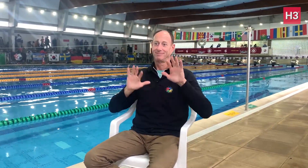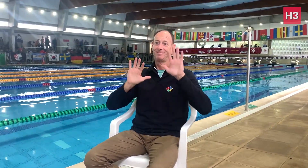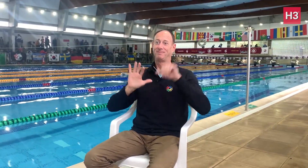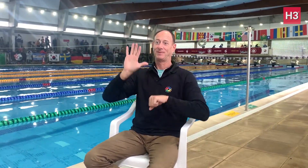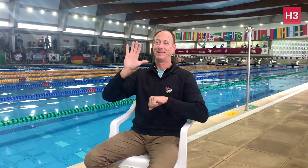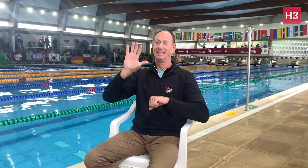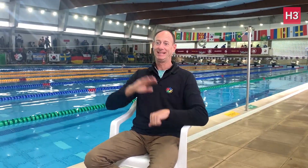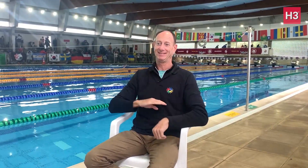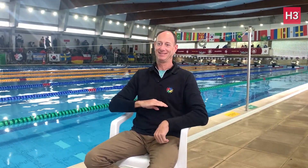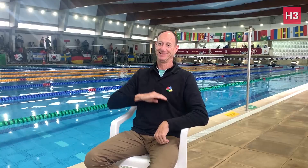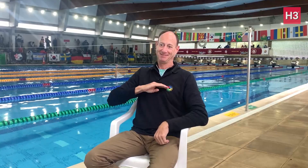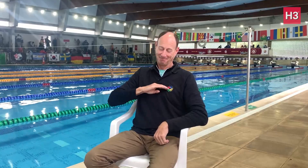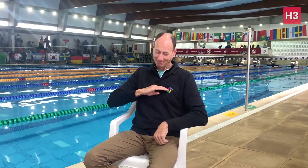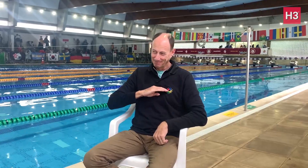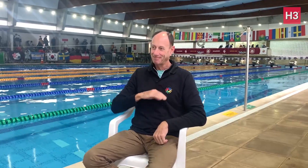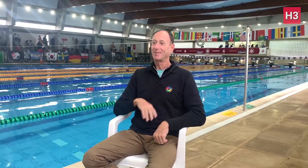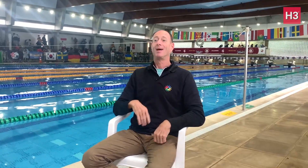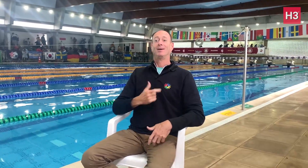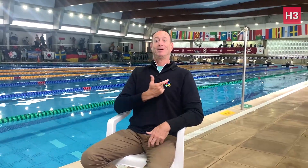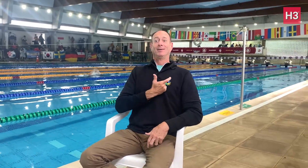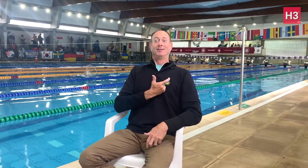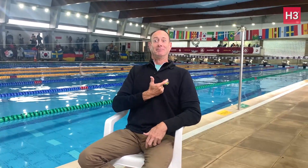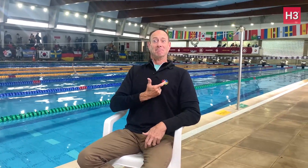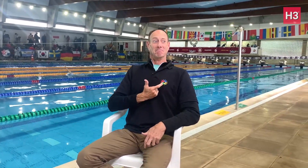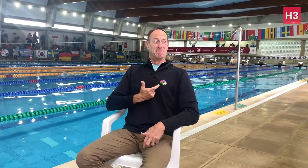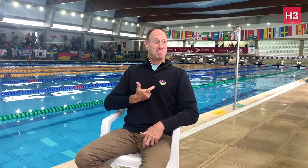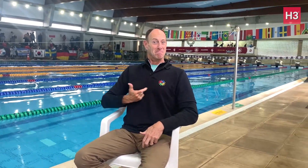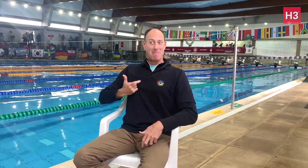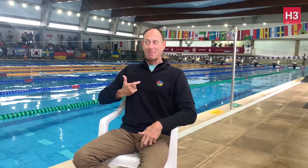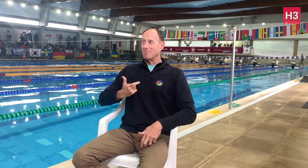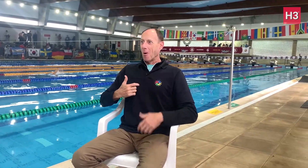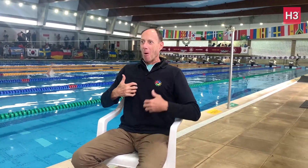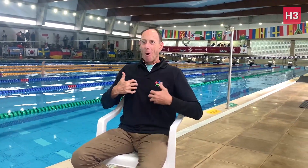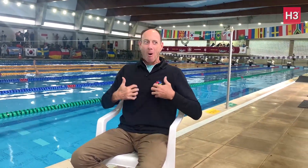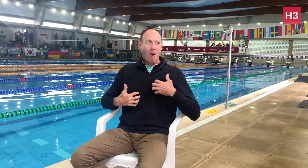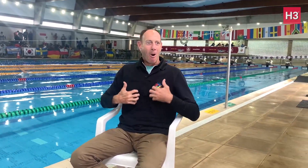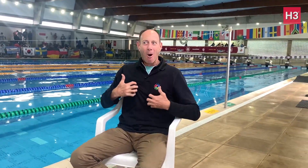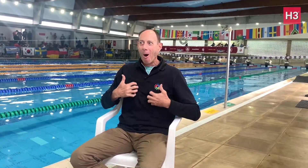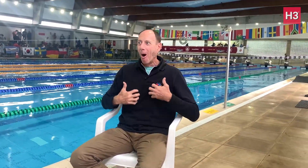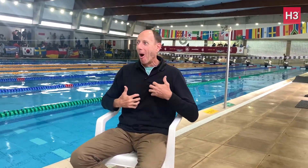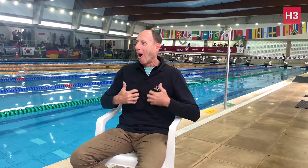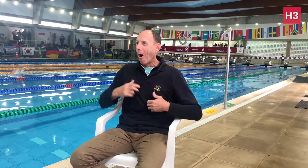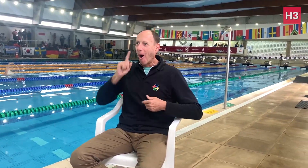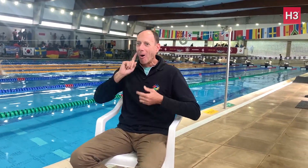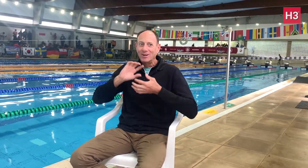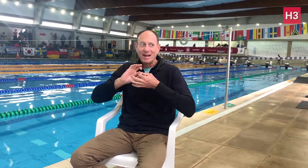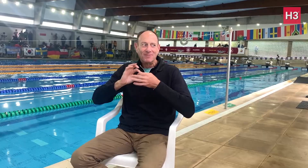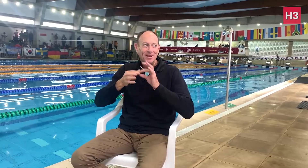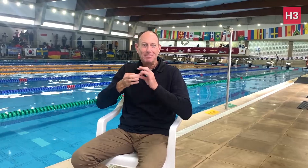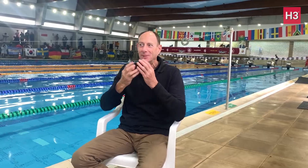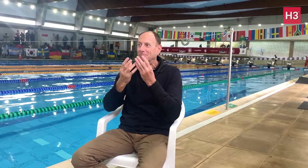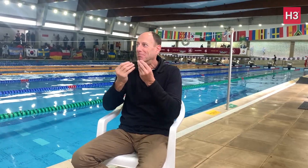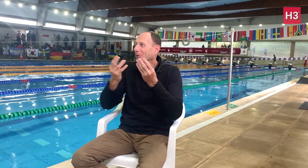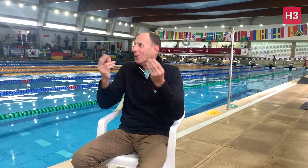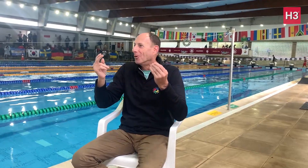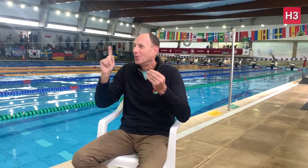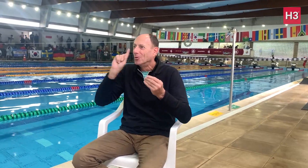I was 15 years old. I won medals and the culture of Deaflympics